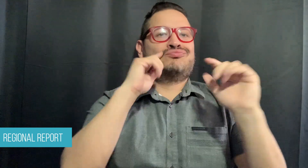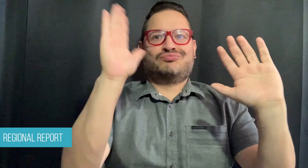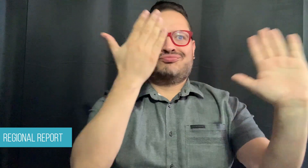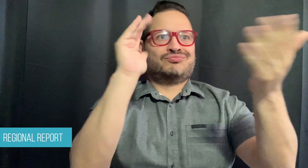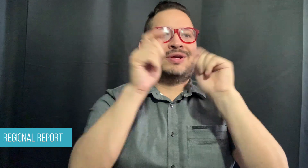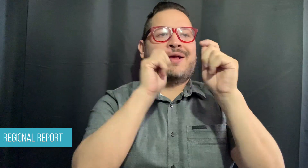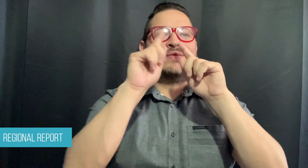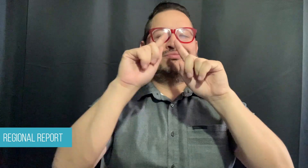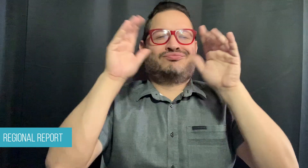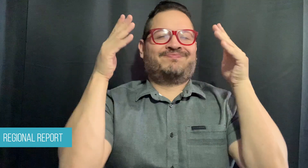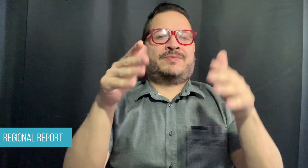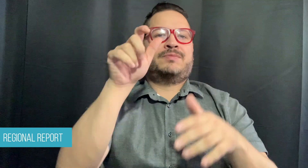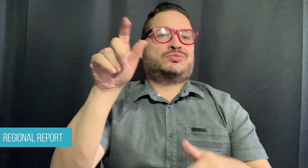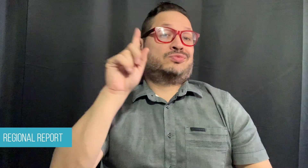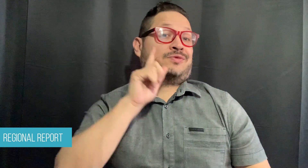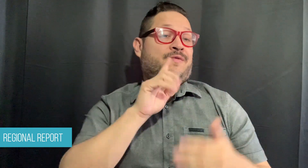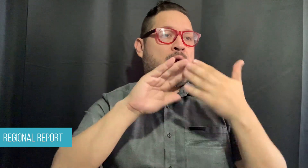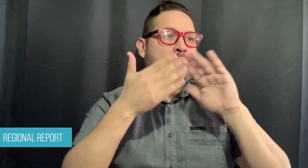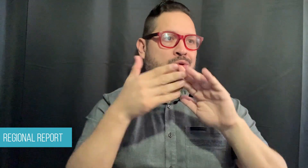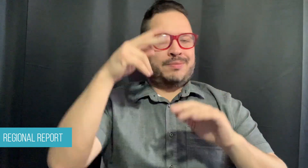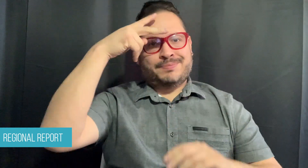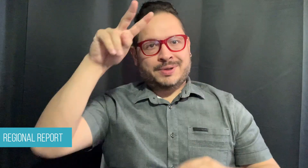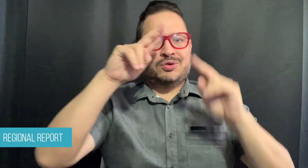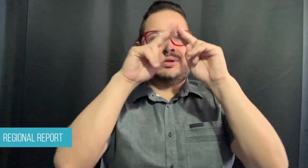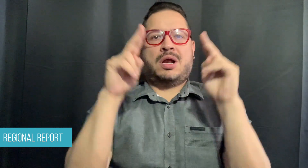with different Deaf people in Mexico and around the world.